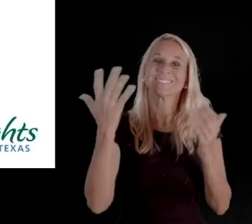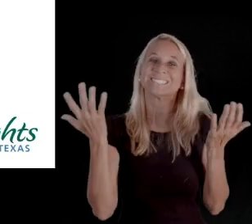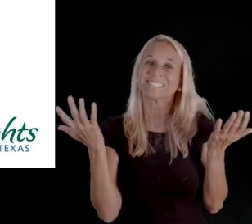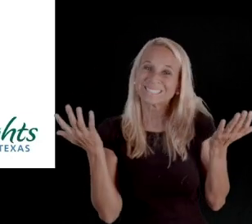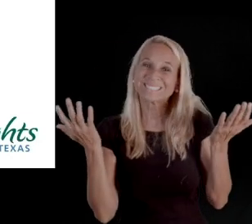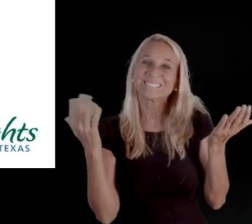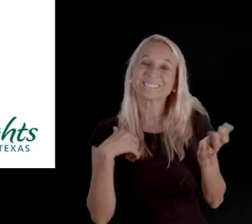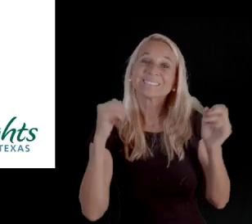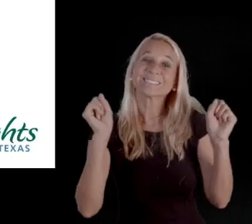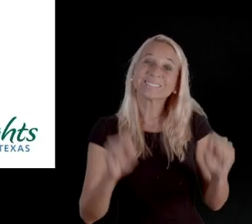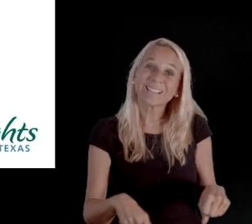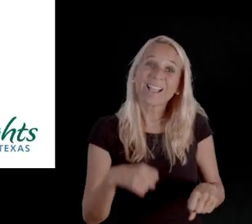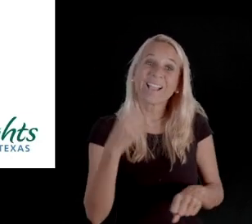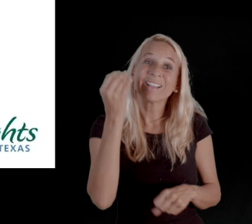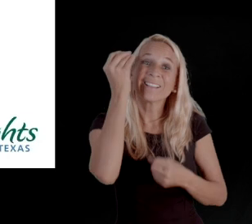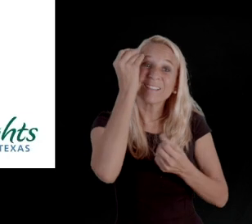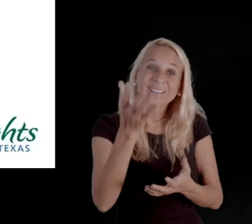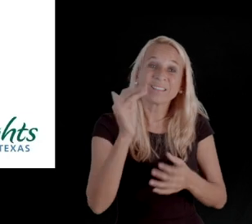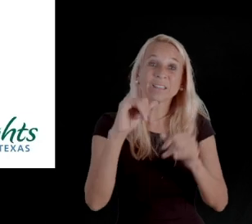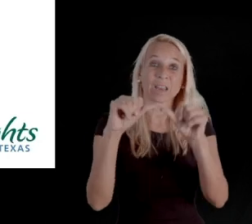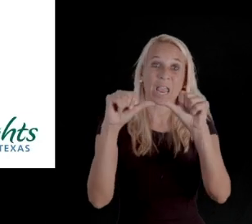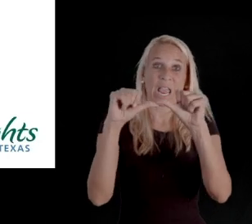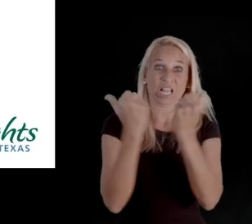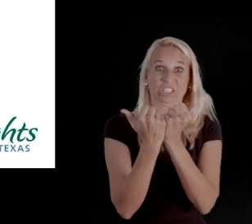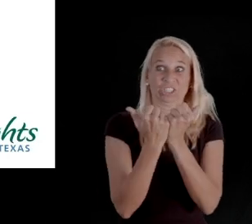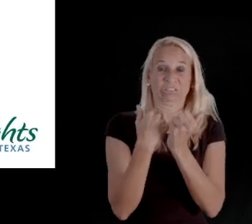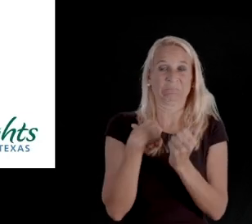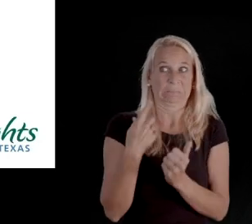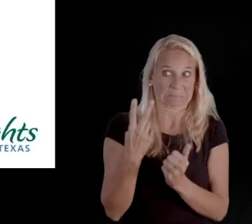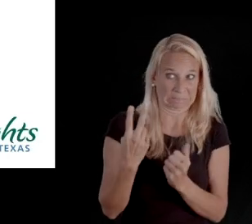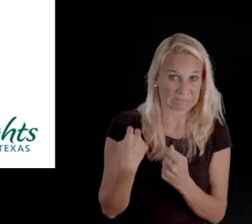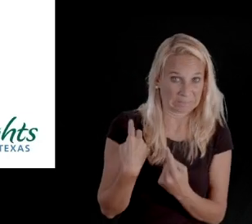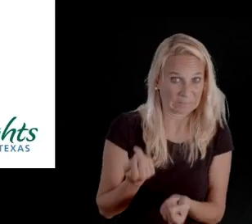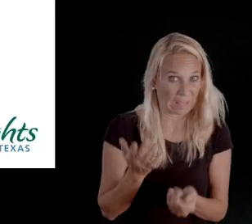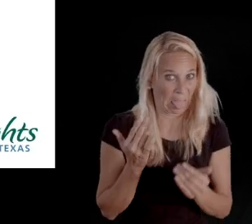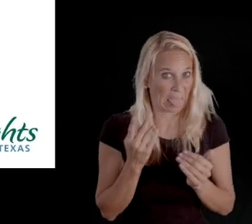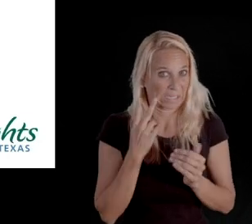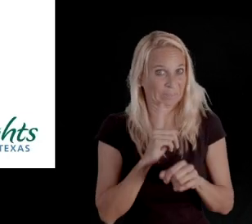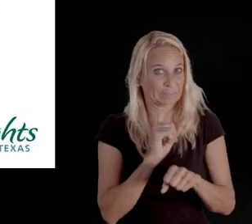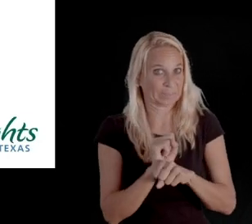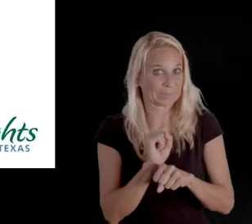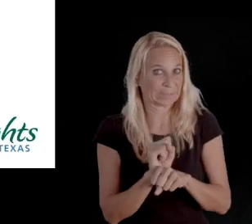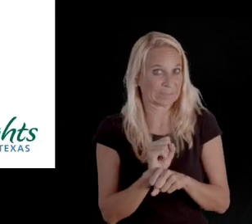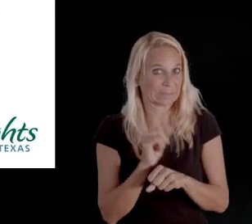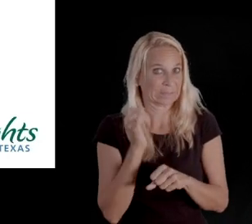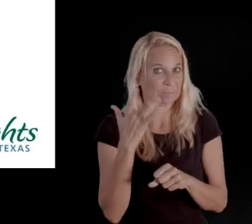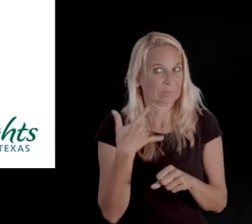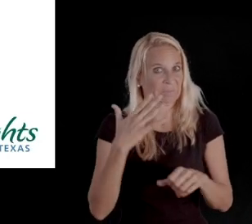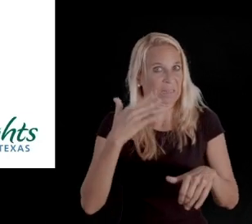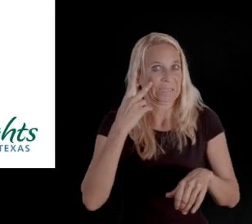We can say as an agency that we've never seen it be enforced. And the reason why is that we have never seen an MCO ask